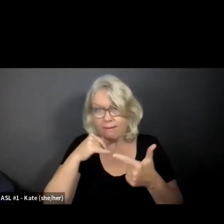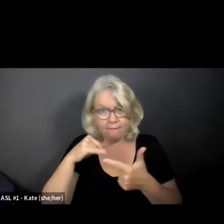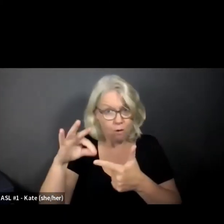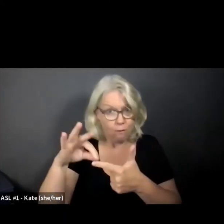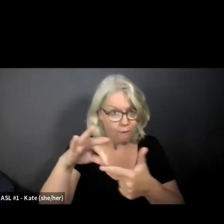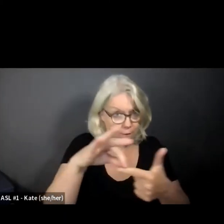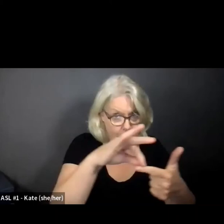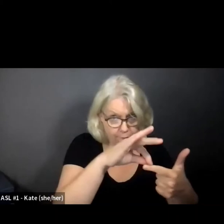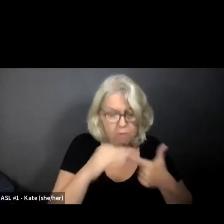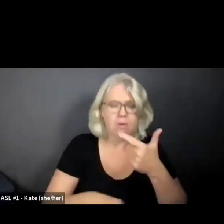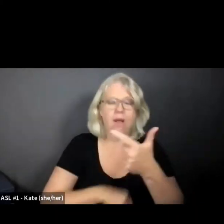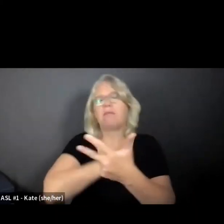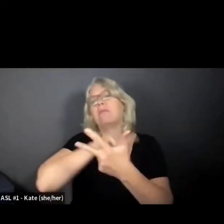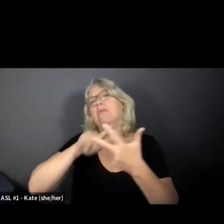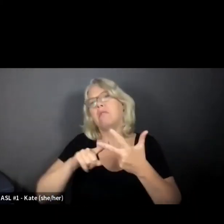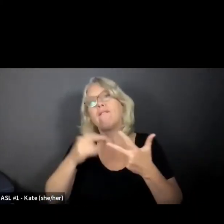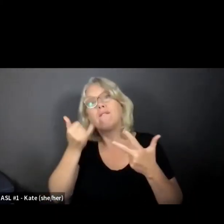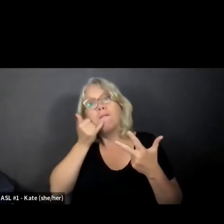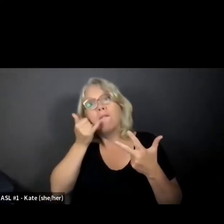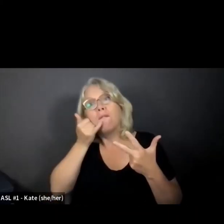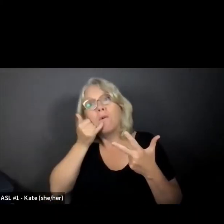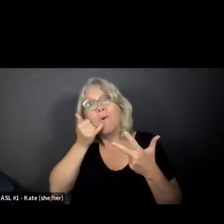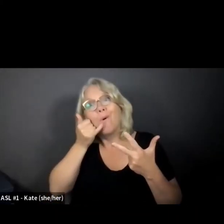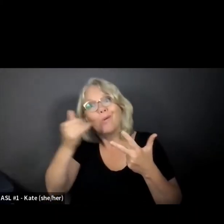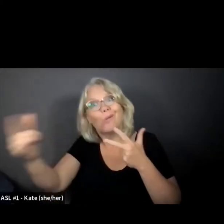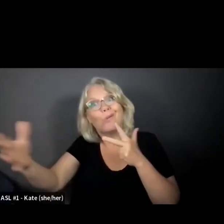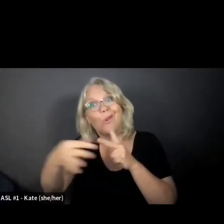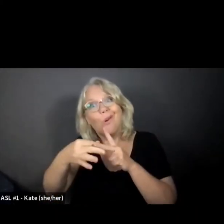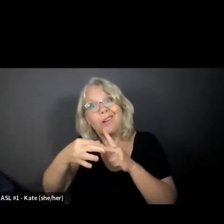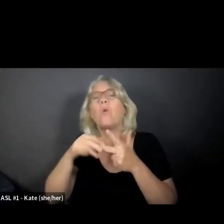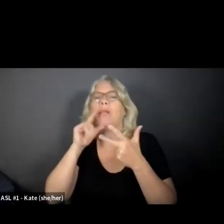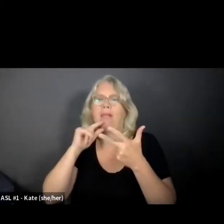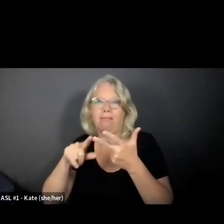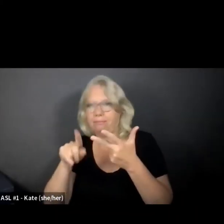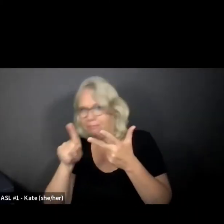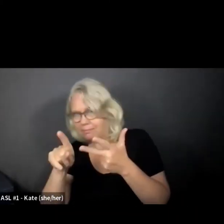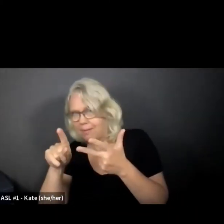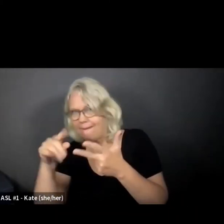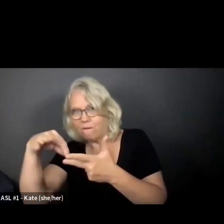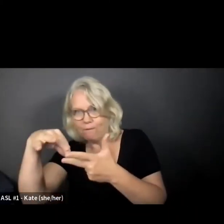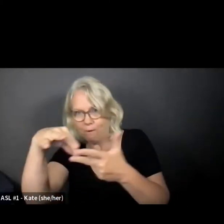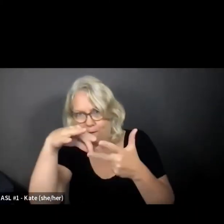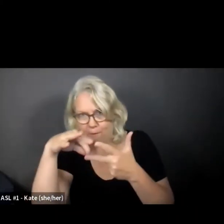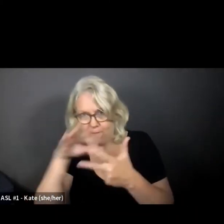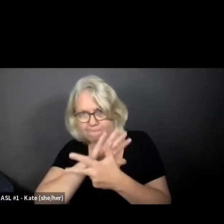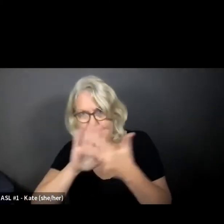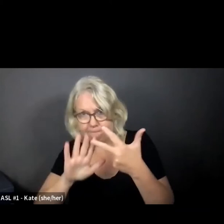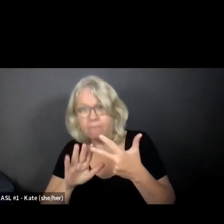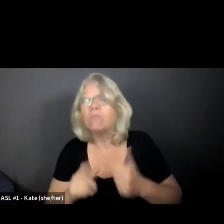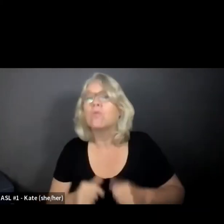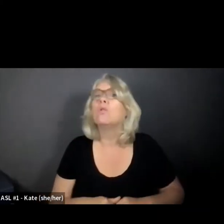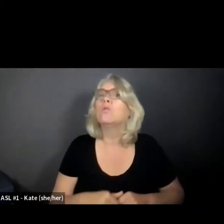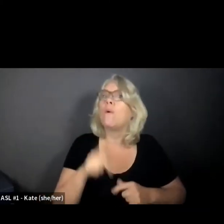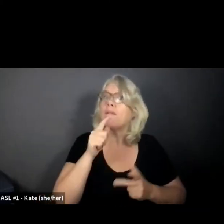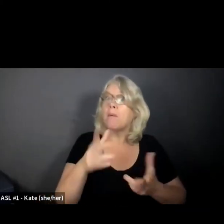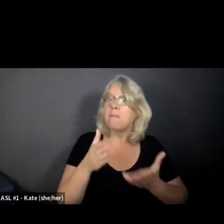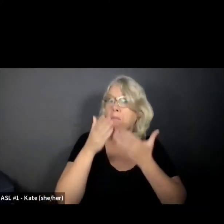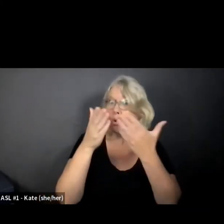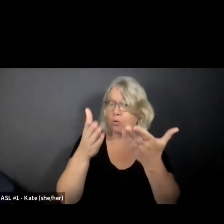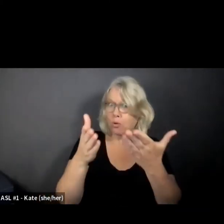WHEN A VOTE IS CALLED, WE WILL ASK EACH OF THE FOLLOWING THREE QUESTIONS SEPARATELY. ARE YOU IN FAVOUR OF THE MOTION.